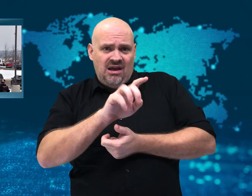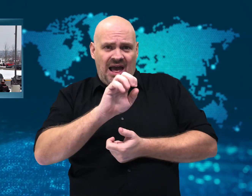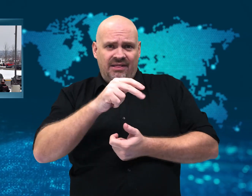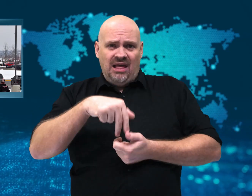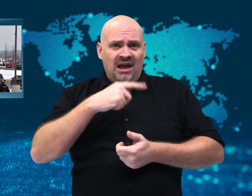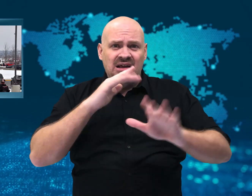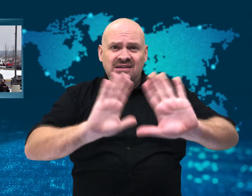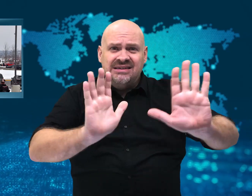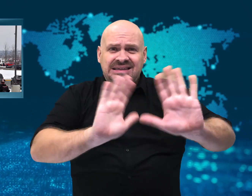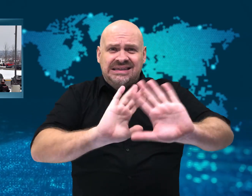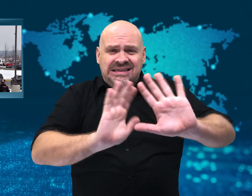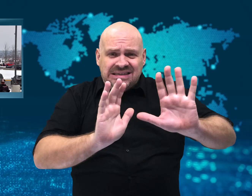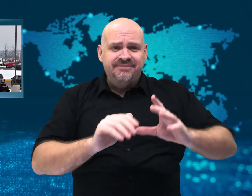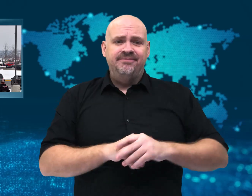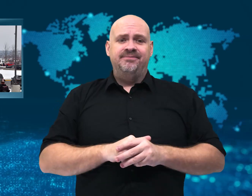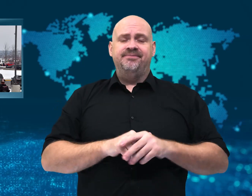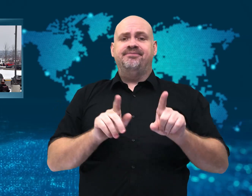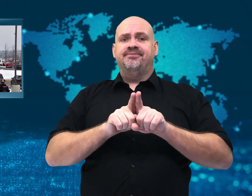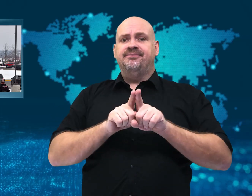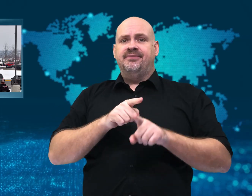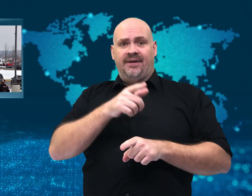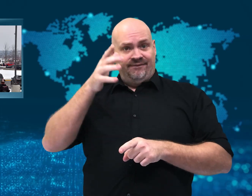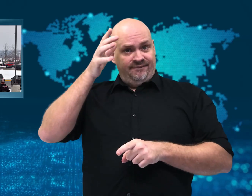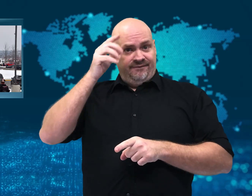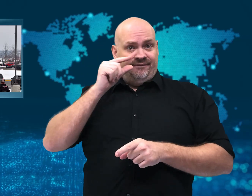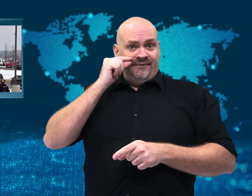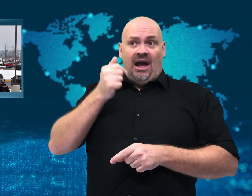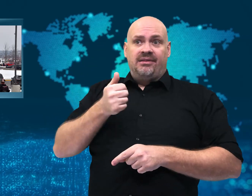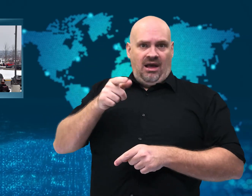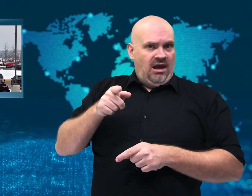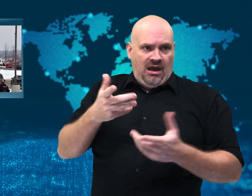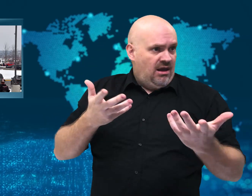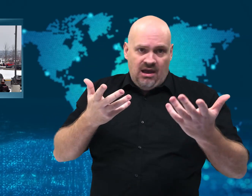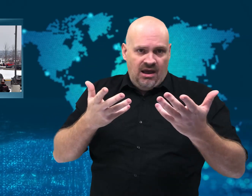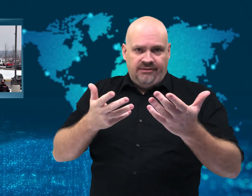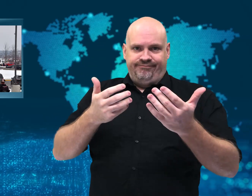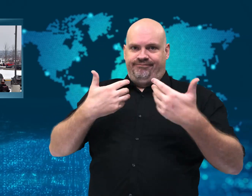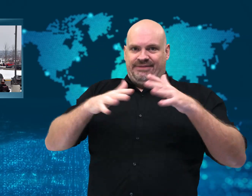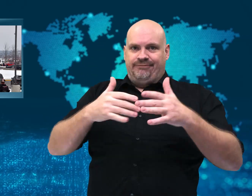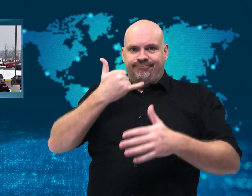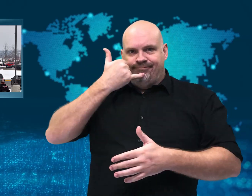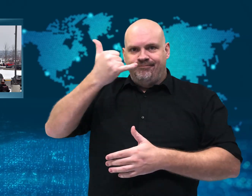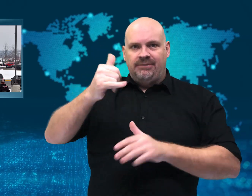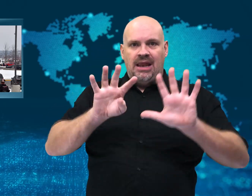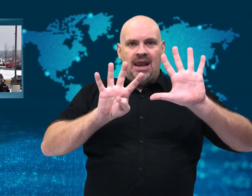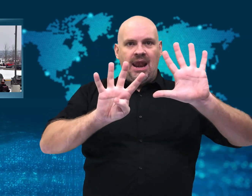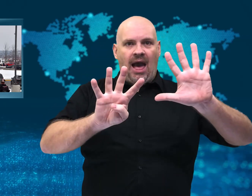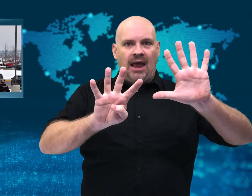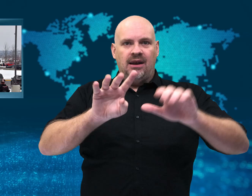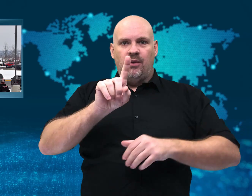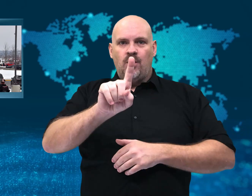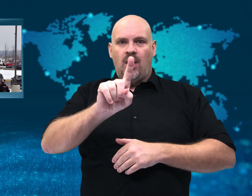Ethan’s mom texted him, "Ethan, don't do it.”